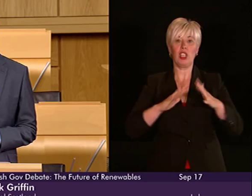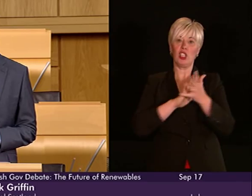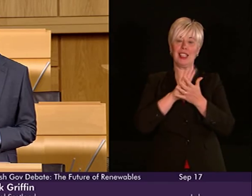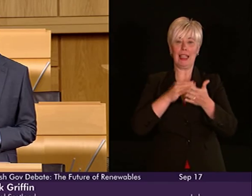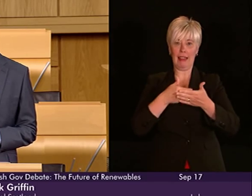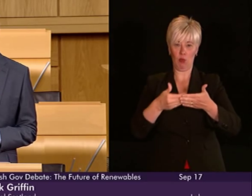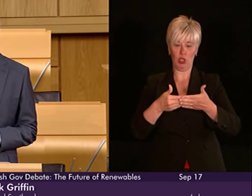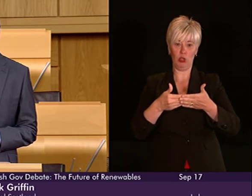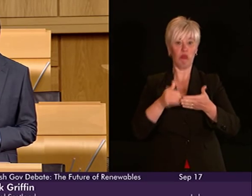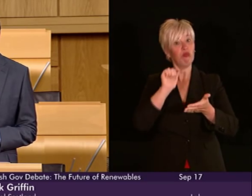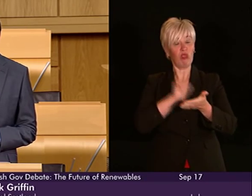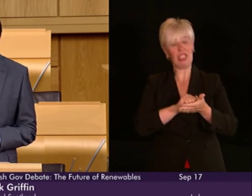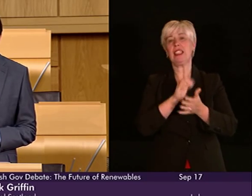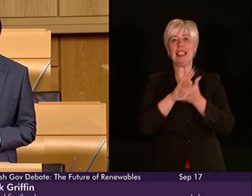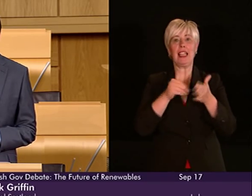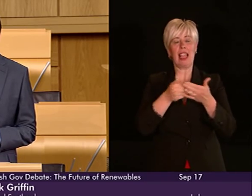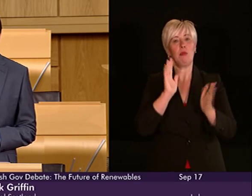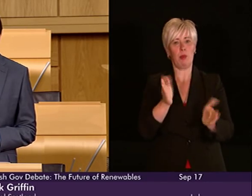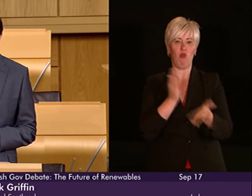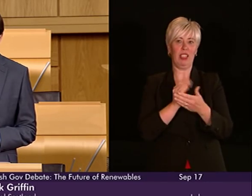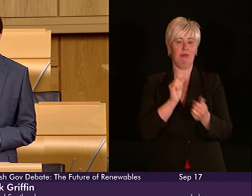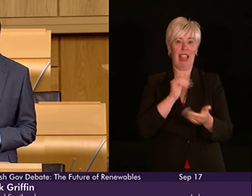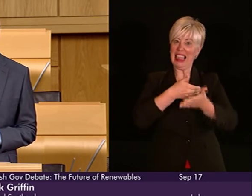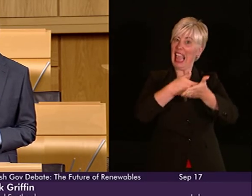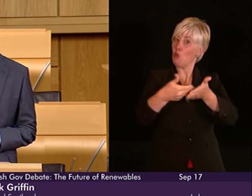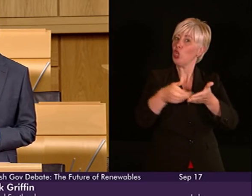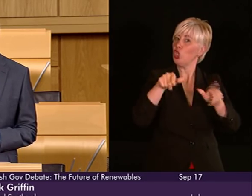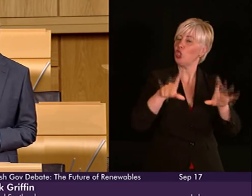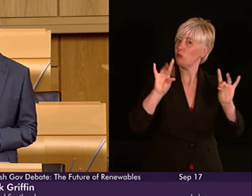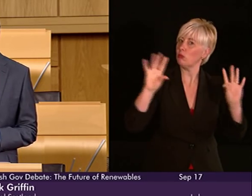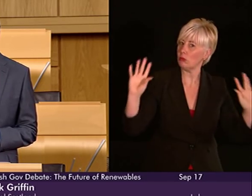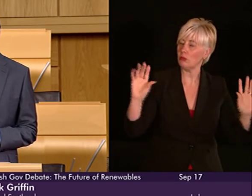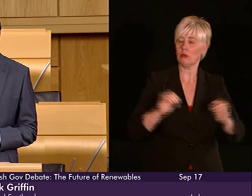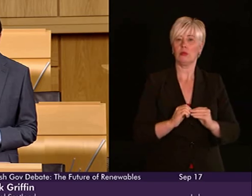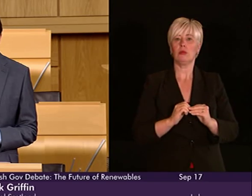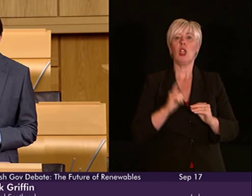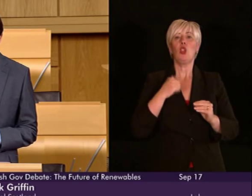language, it is a language in its own right, and the amendment will give additional resonance